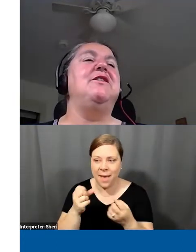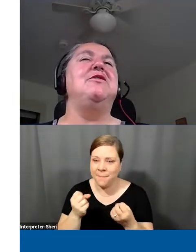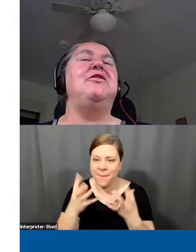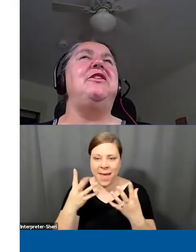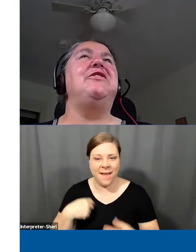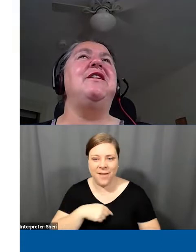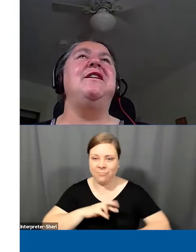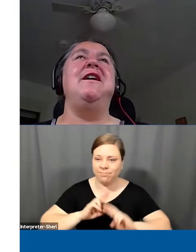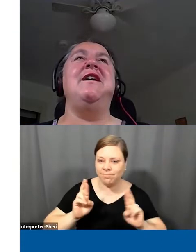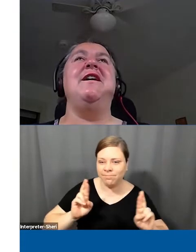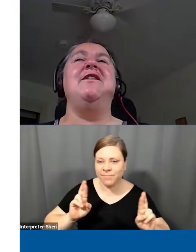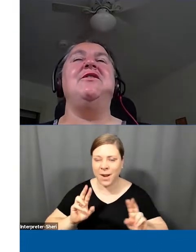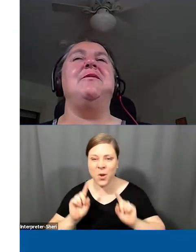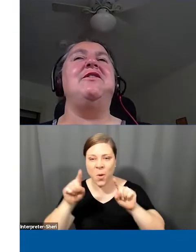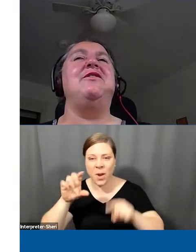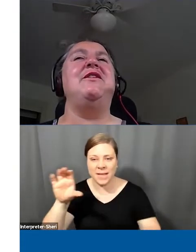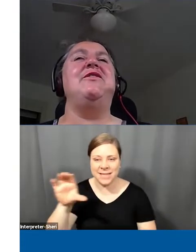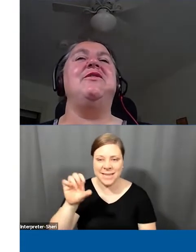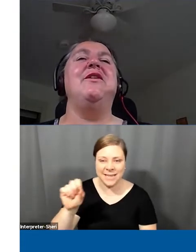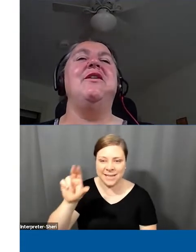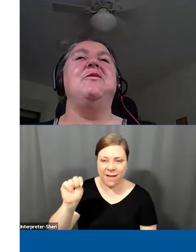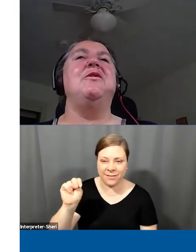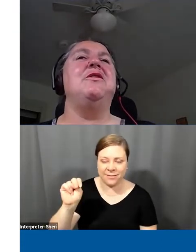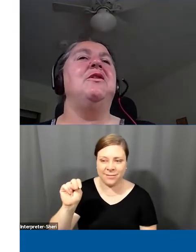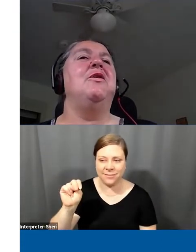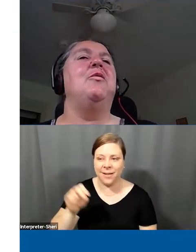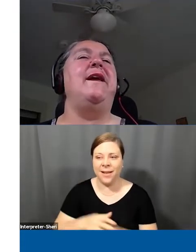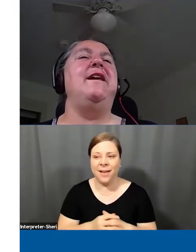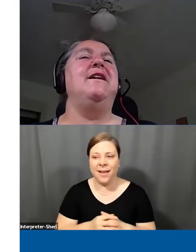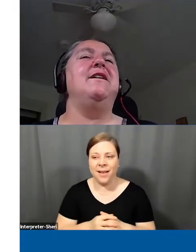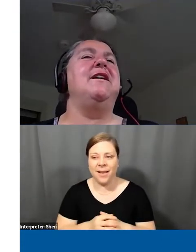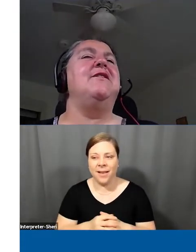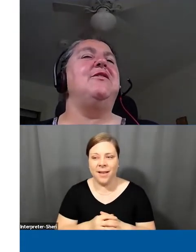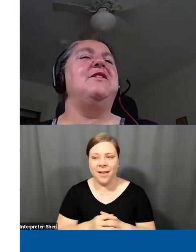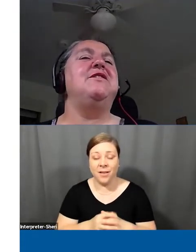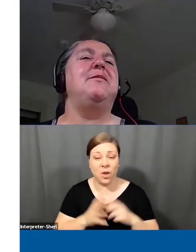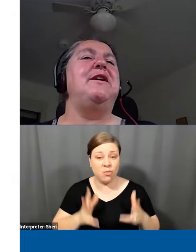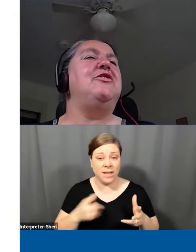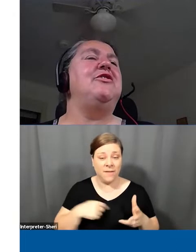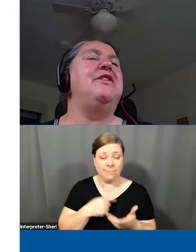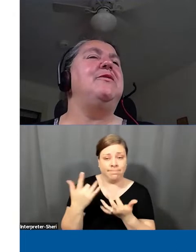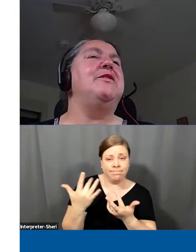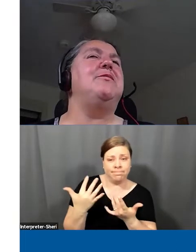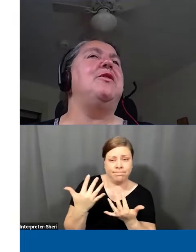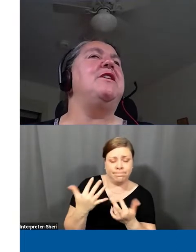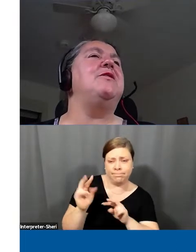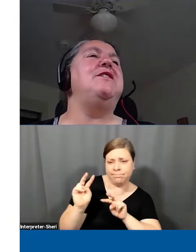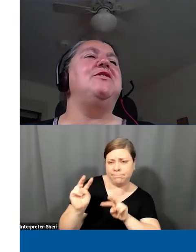to go to CSUN and the rest of us were waiting with anticipation to see what the product releases